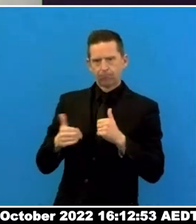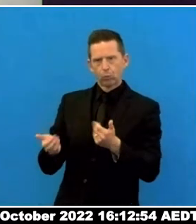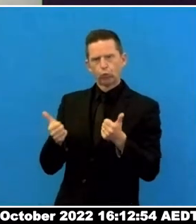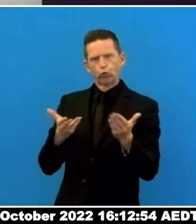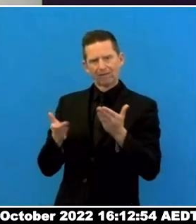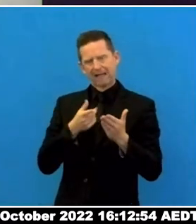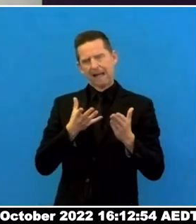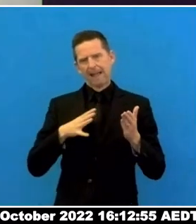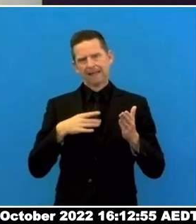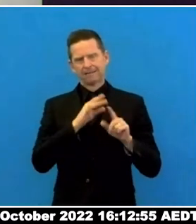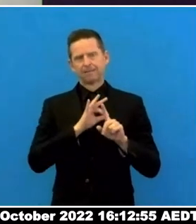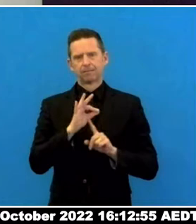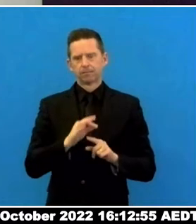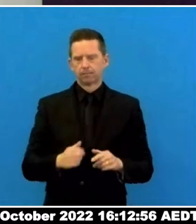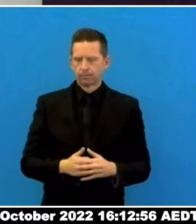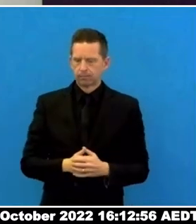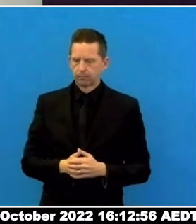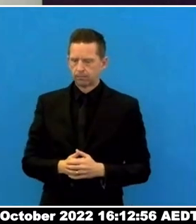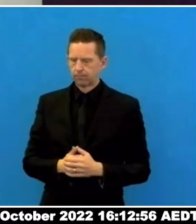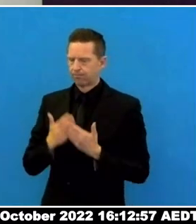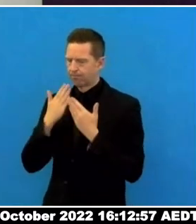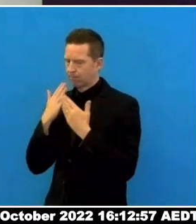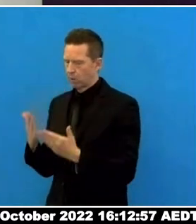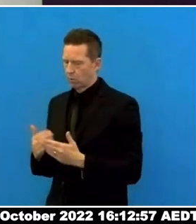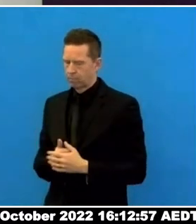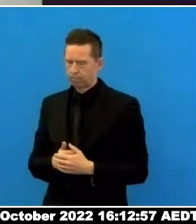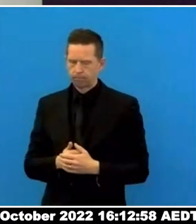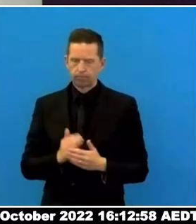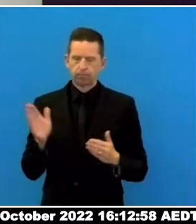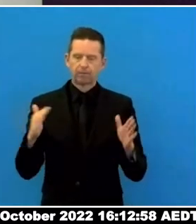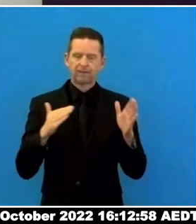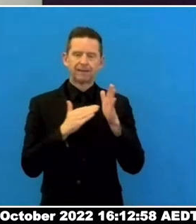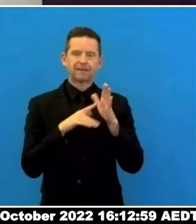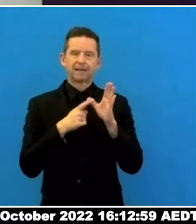And I think, you know, in you know, there is a few organisations